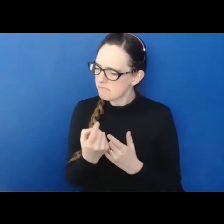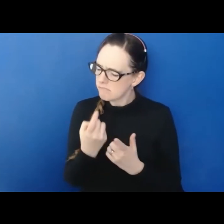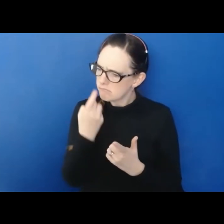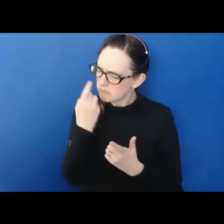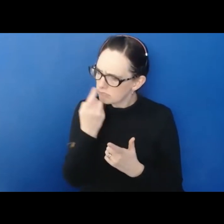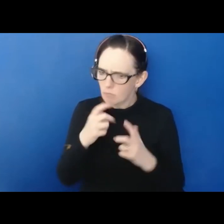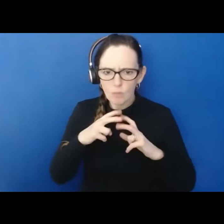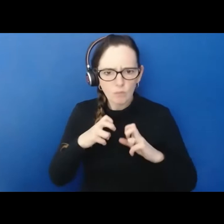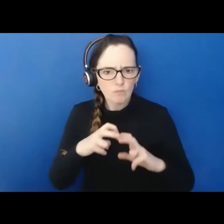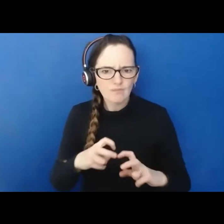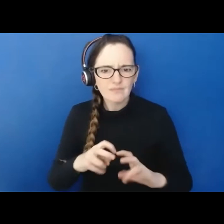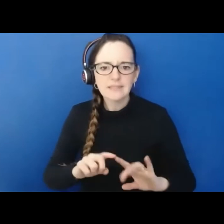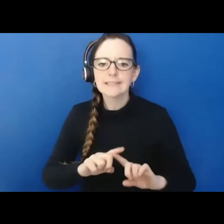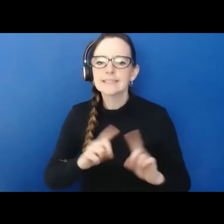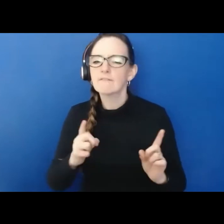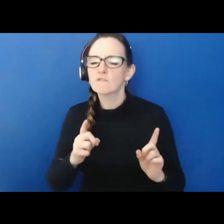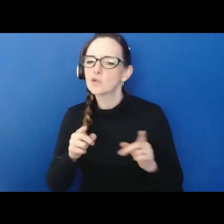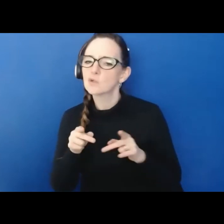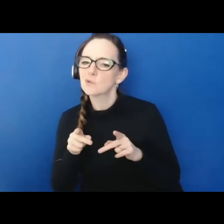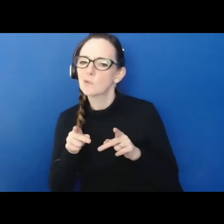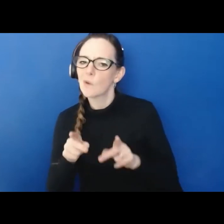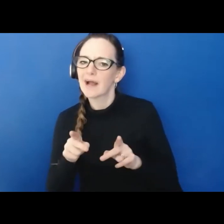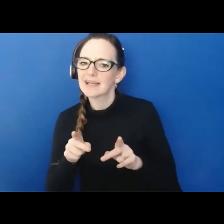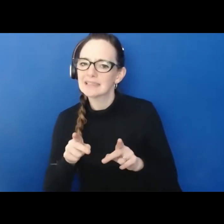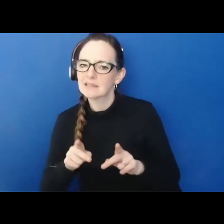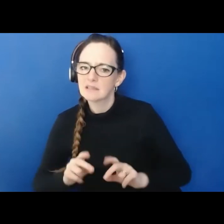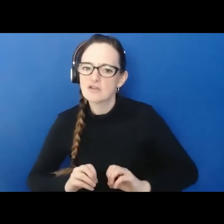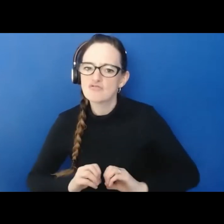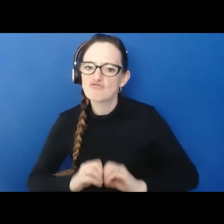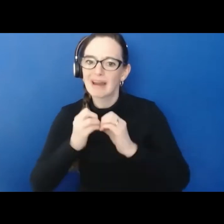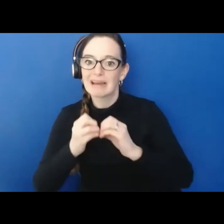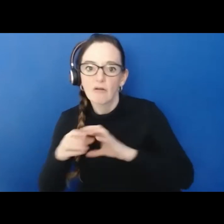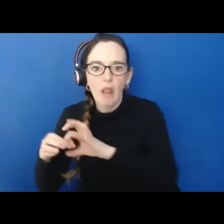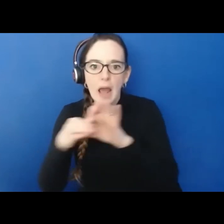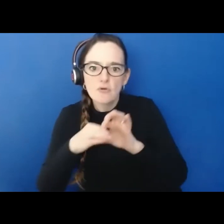and framings for artistic practice creative collaboration and public engagement the digital